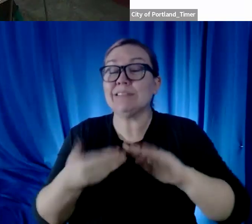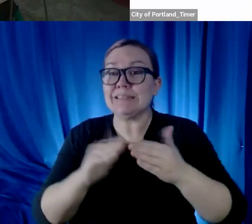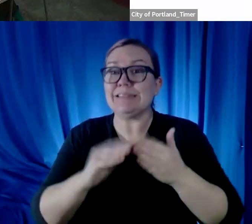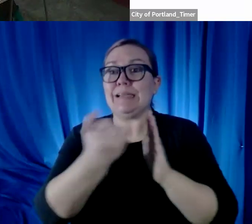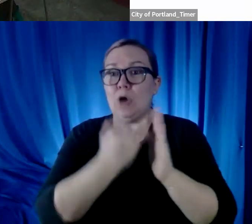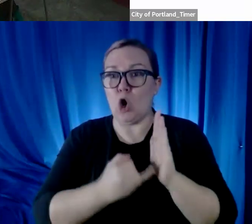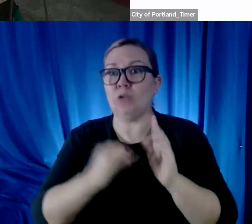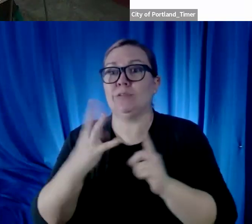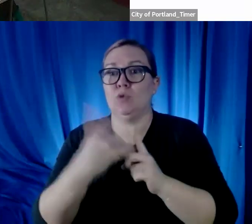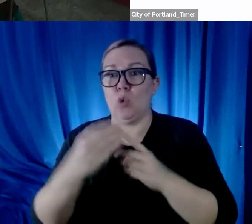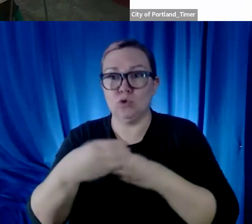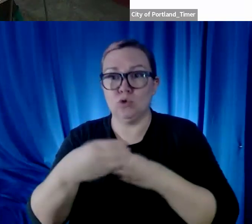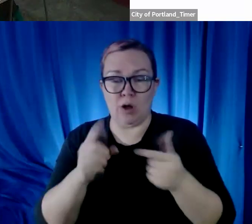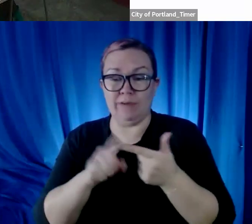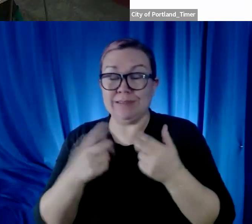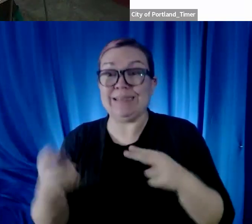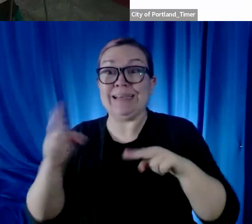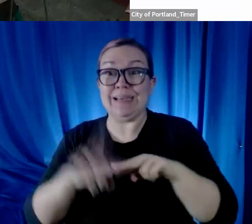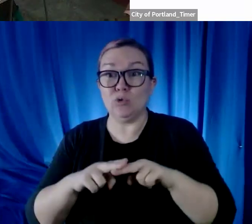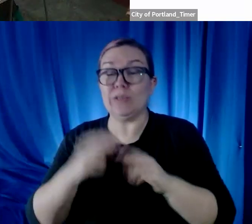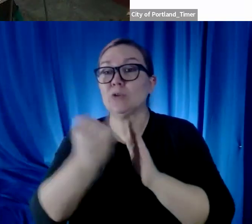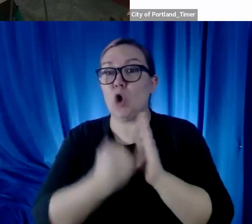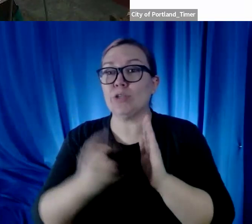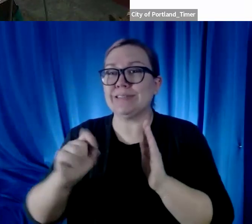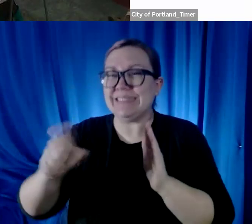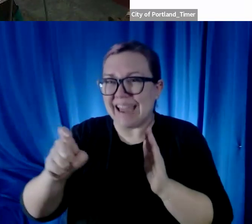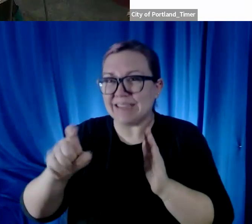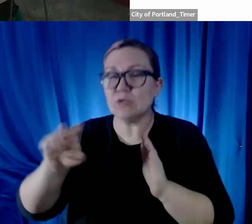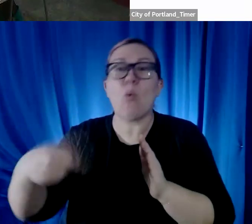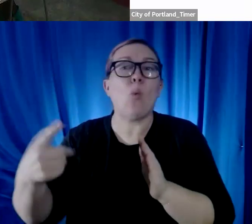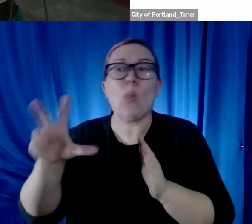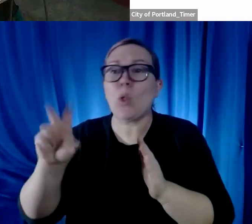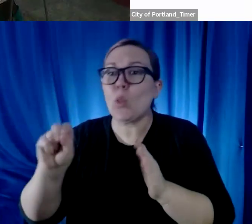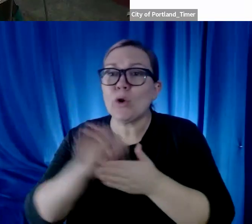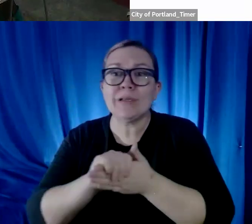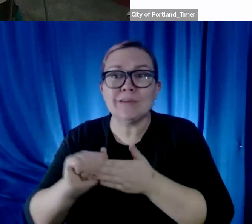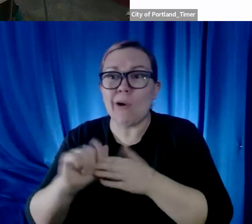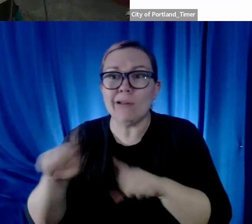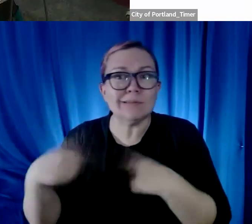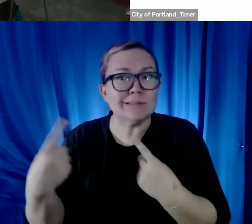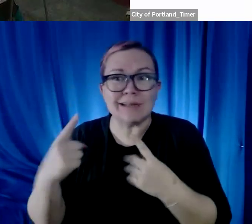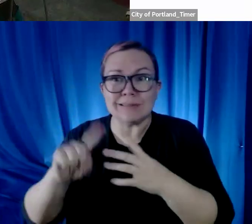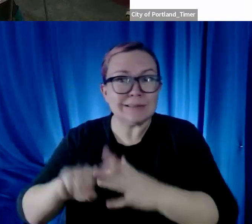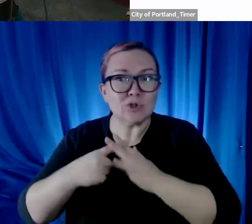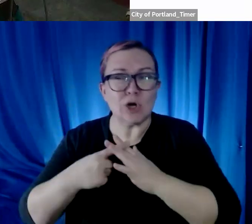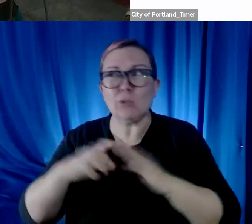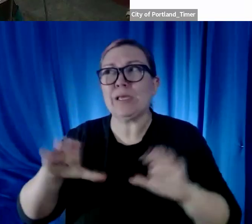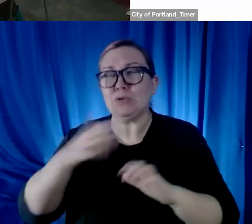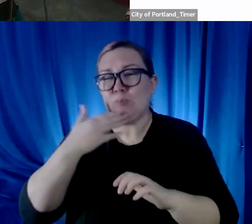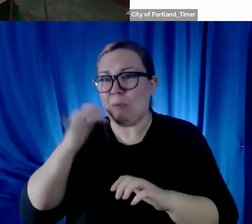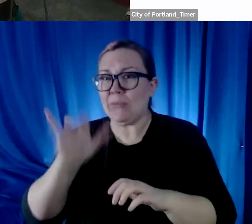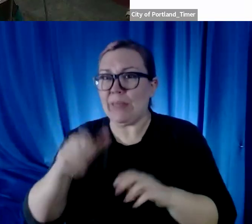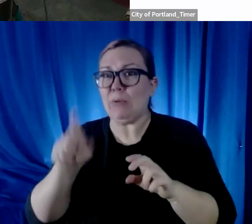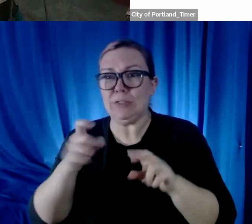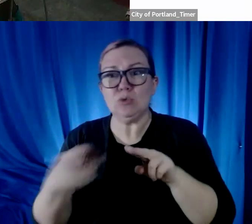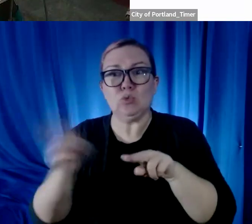Increase the arts tax fund only $30 since its inception. We can do better than that. Let's raise that arts tax.